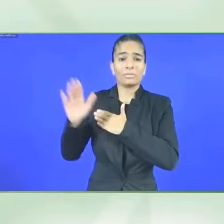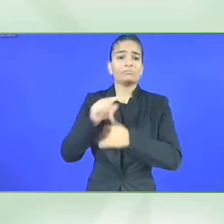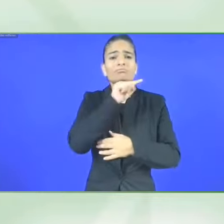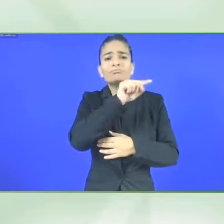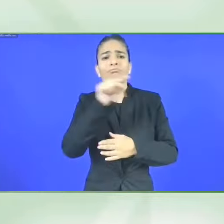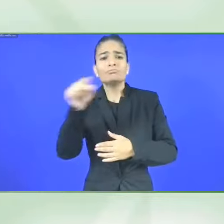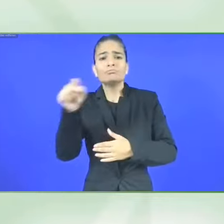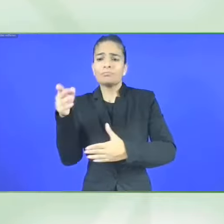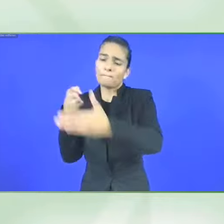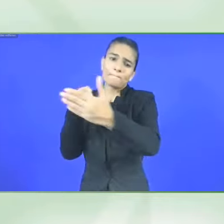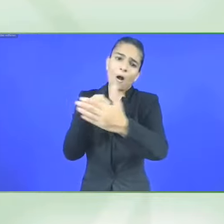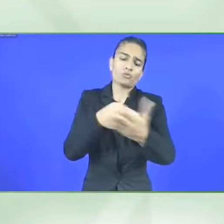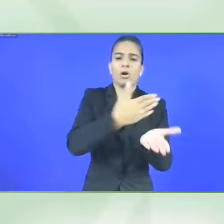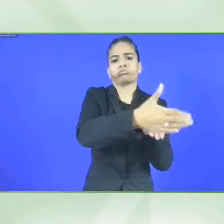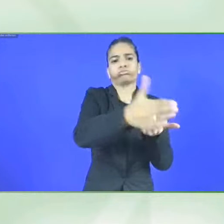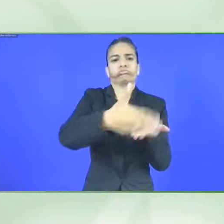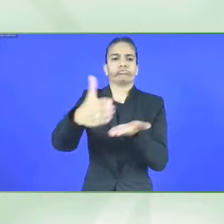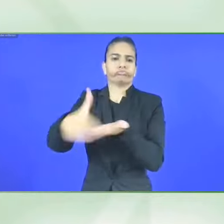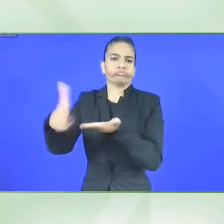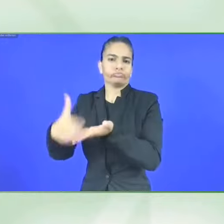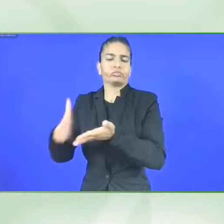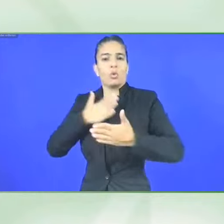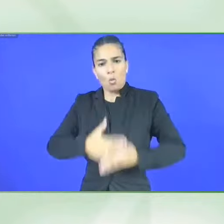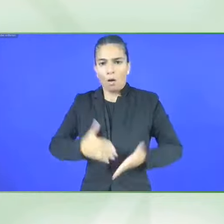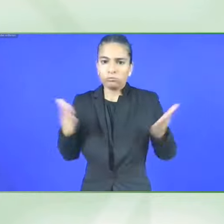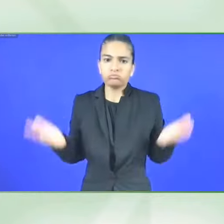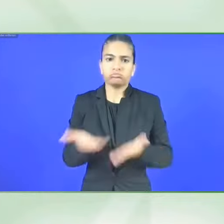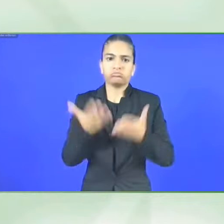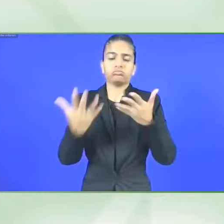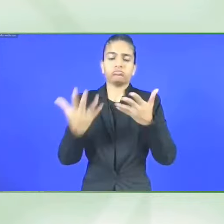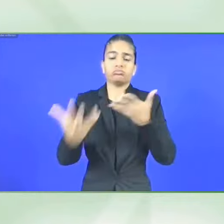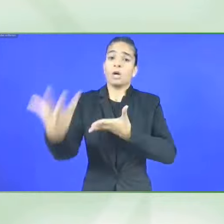of cultural expression, and storytelling.